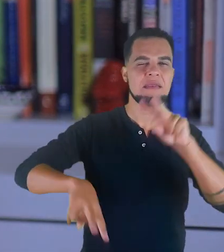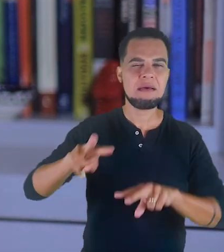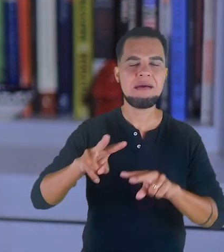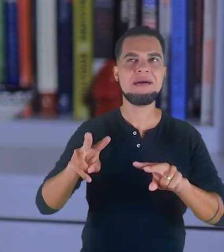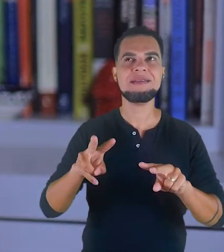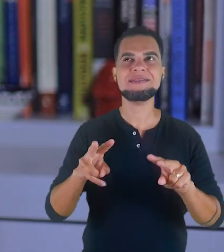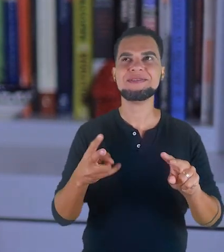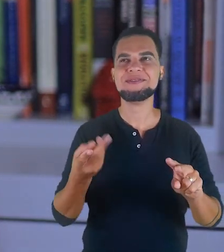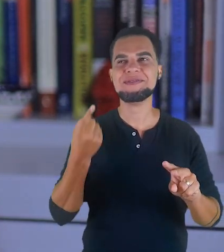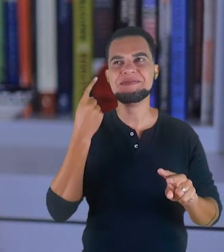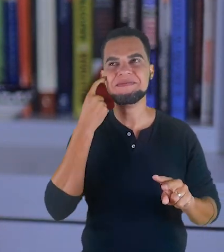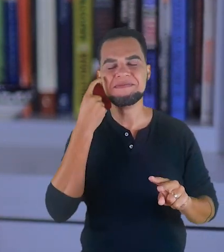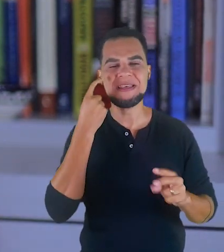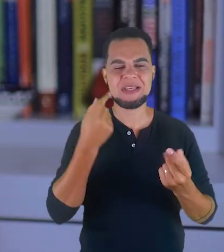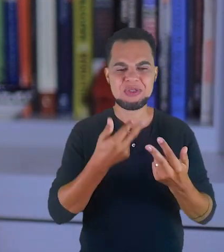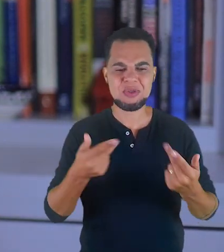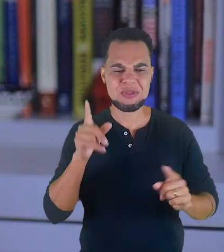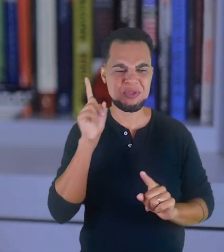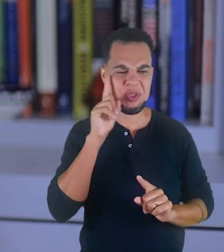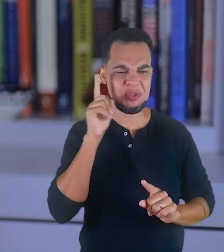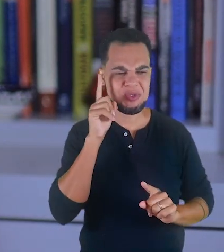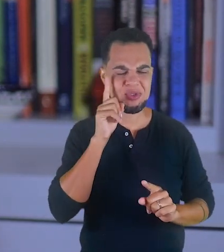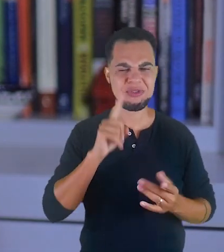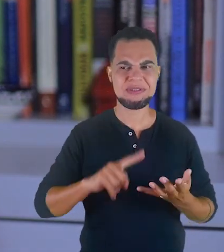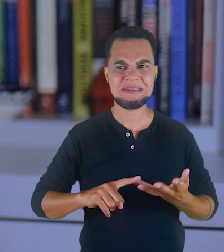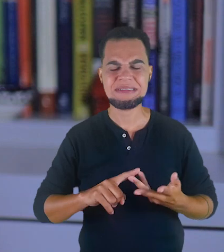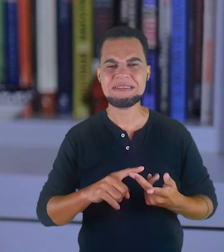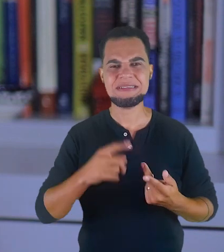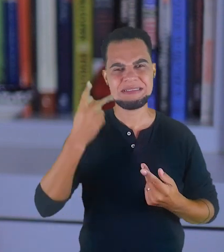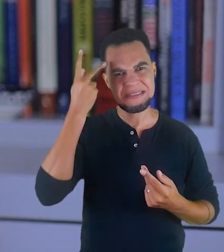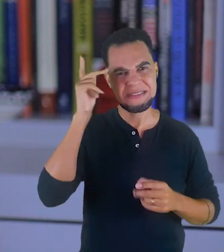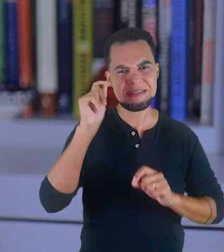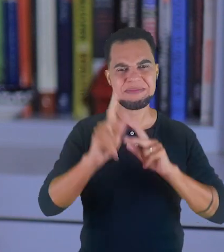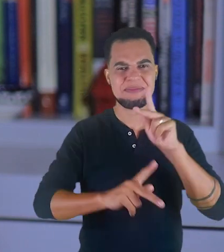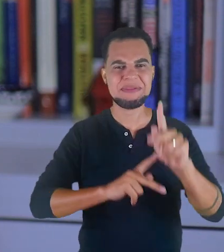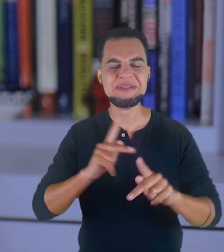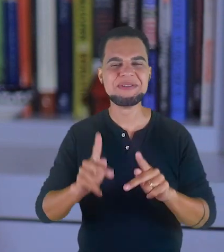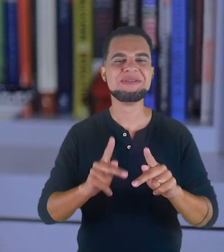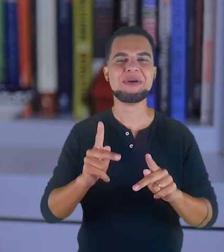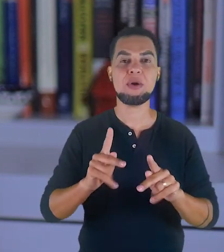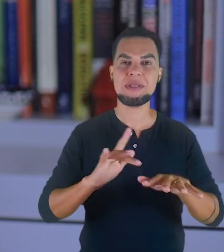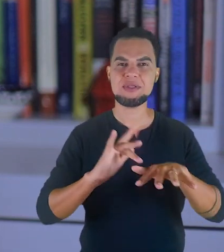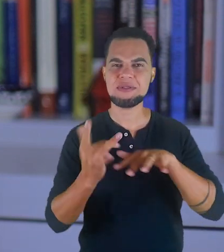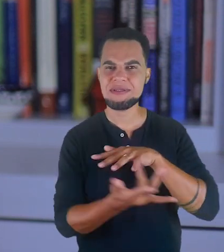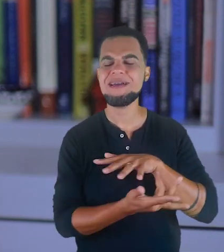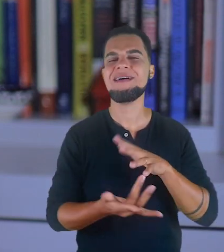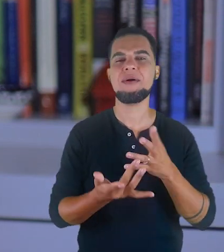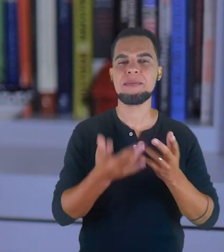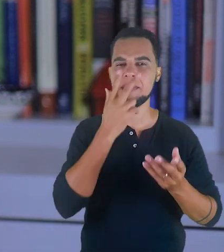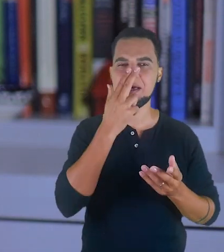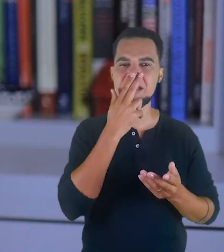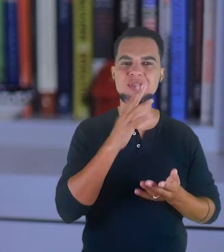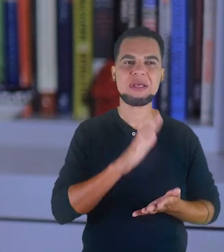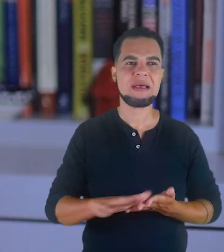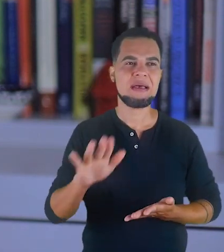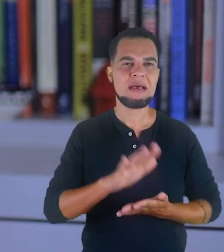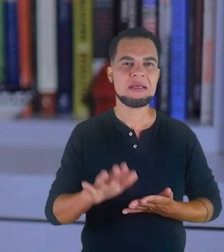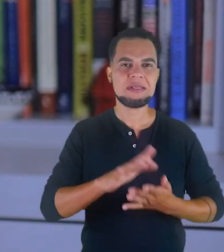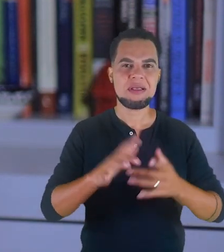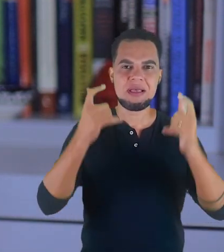of bringing up subjects every day or almost every day for people on various social media platforms, we end up consuming ourselves